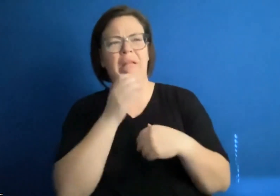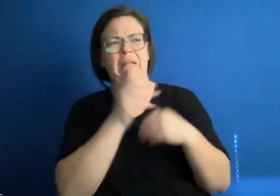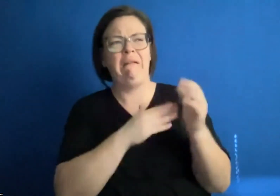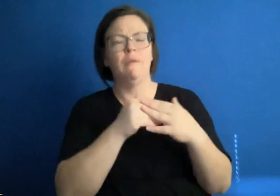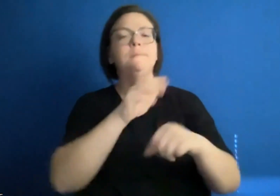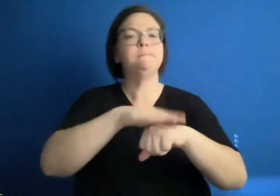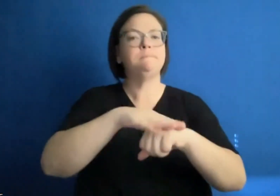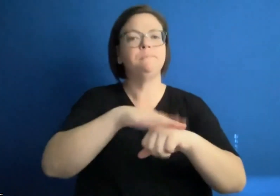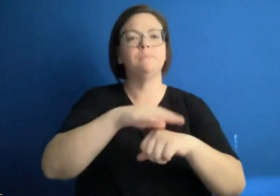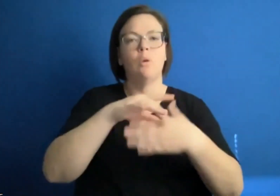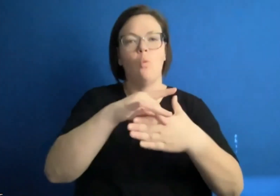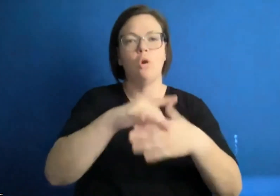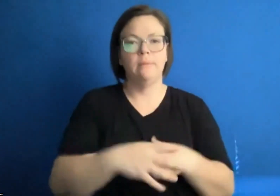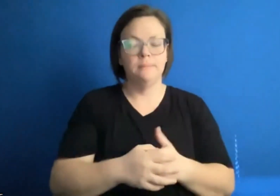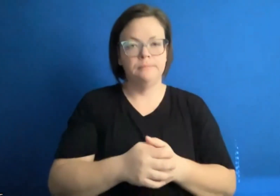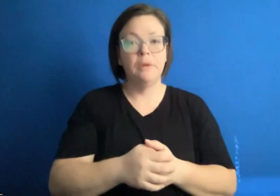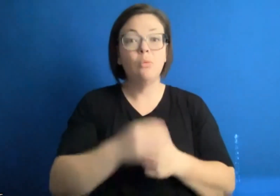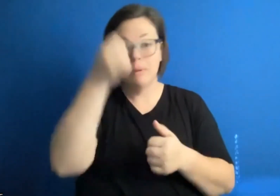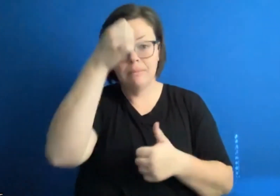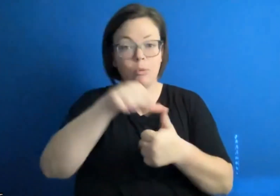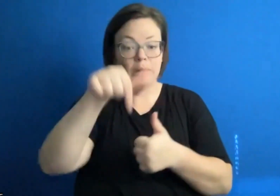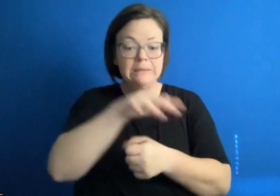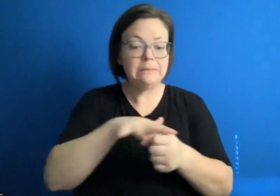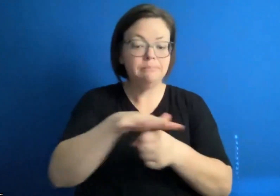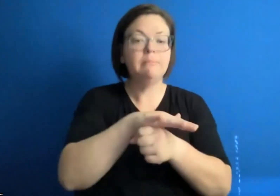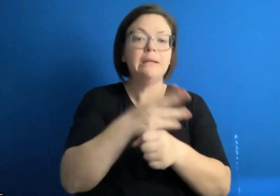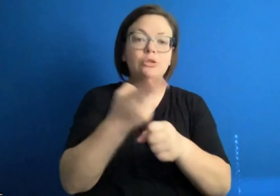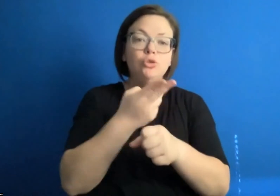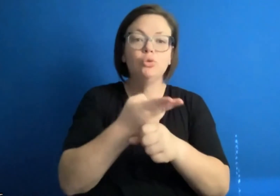Remember that this is your space to use as respectfully as you need. You are free to turn